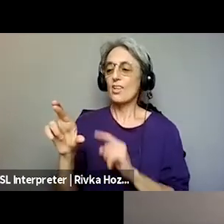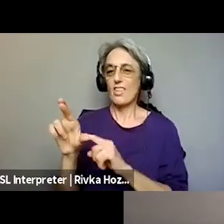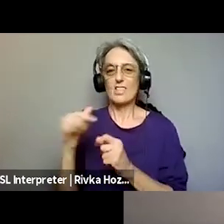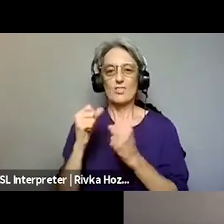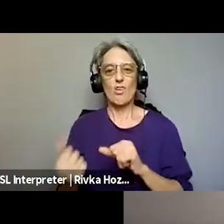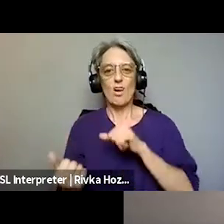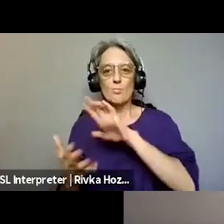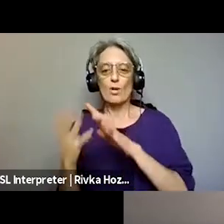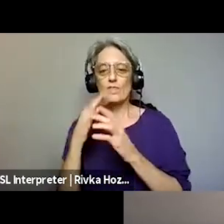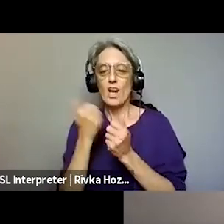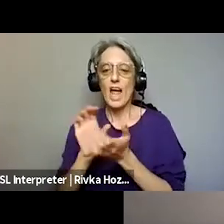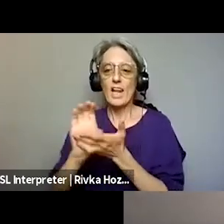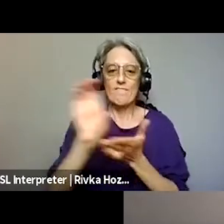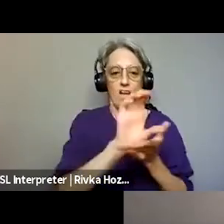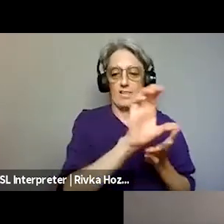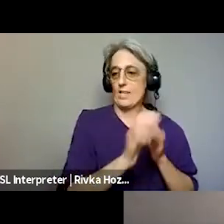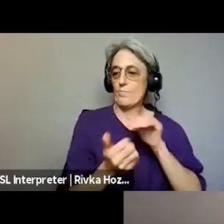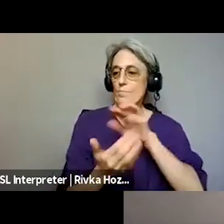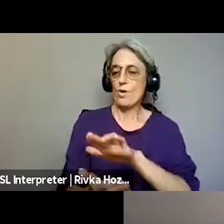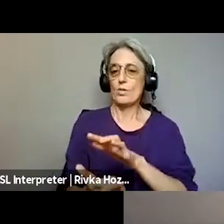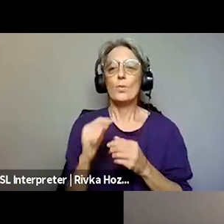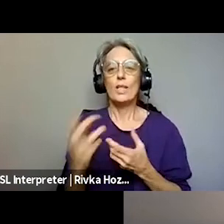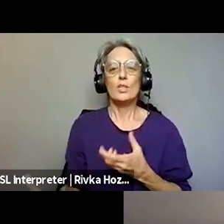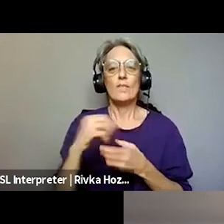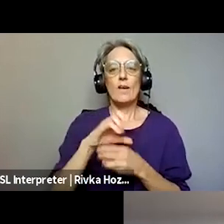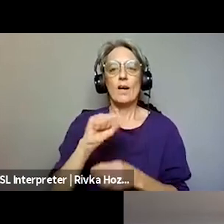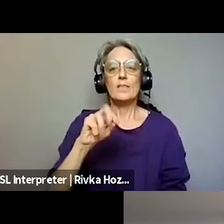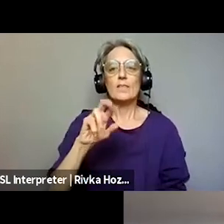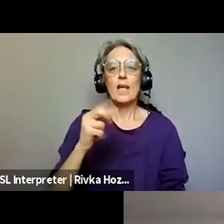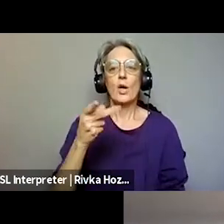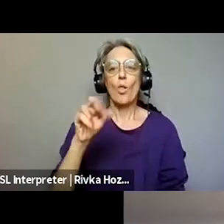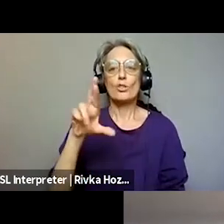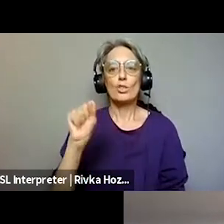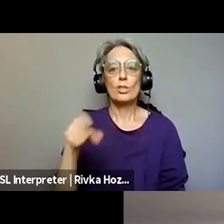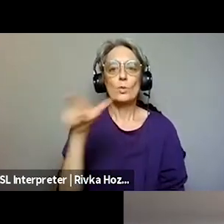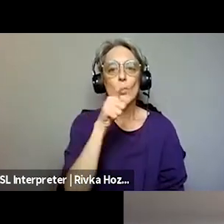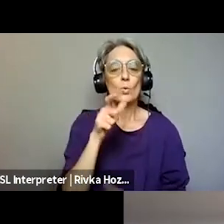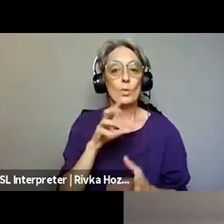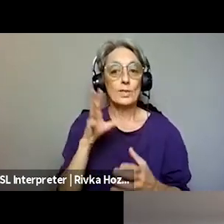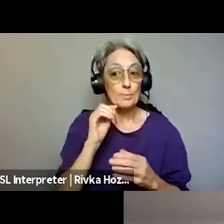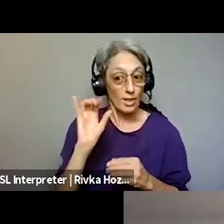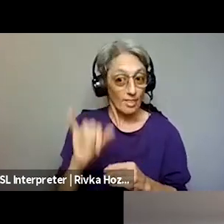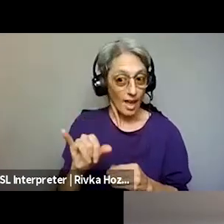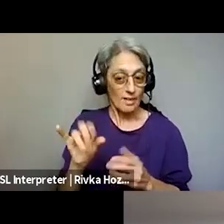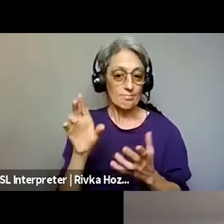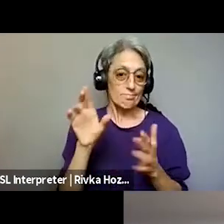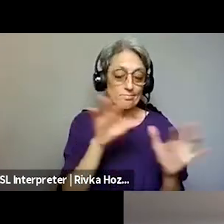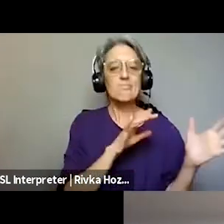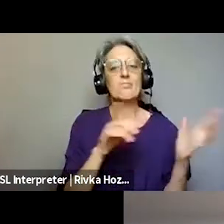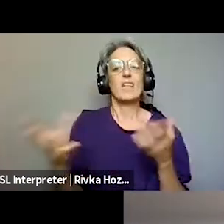involve stakeholders in the research and there are quite a few examples we could turn to with that.